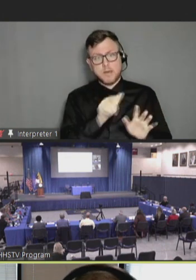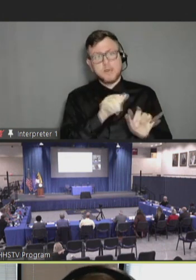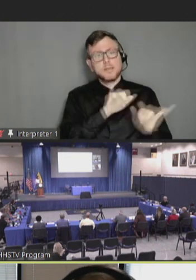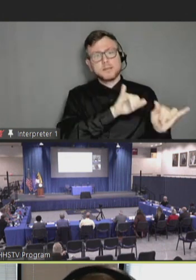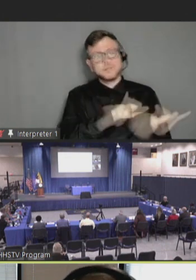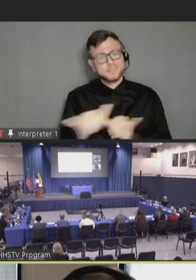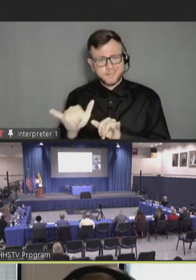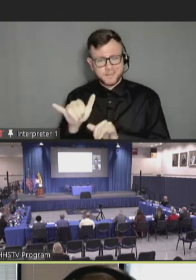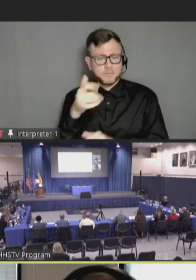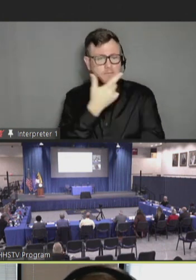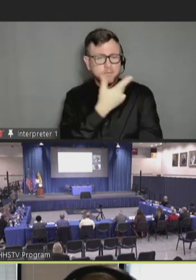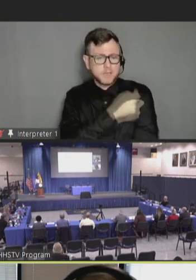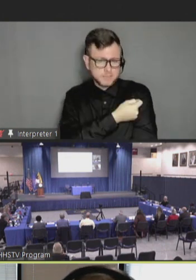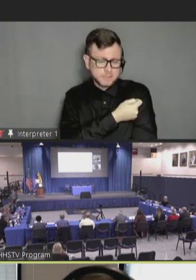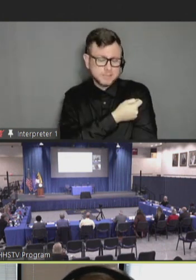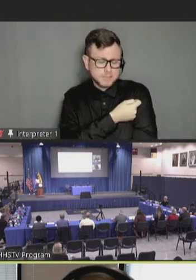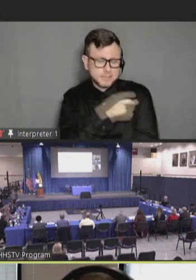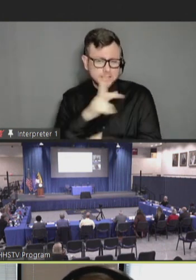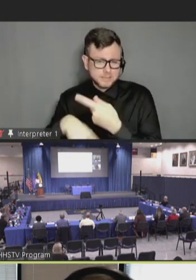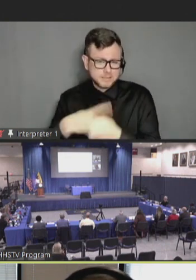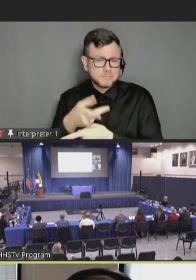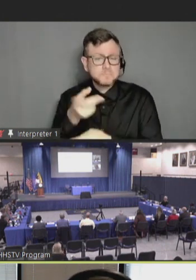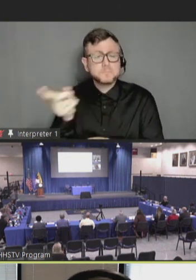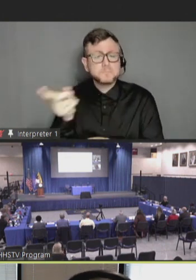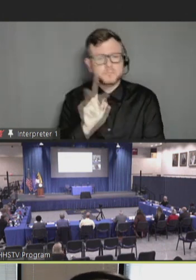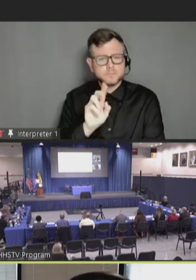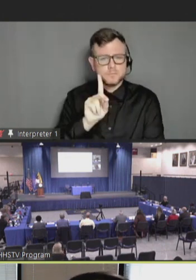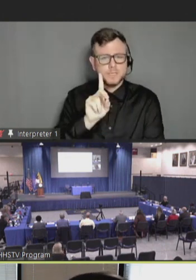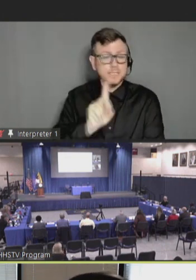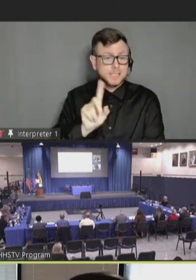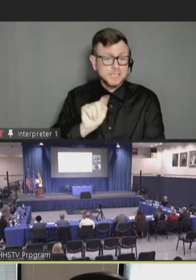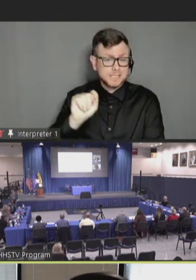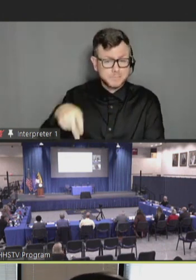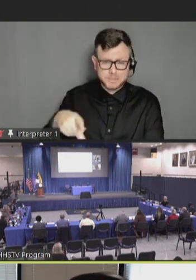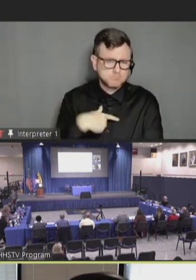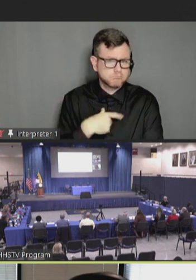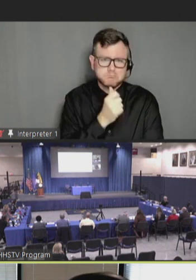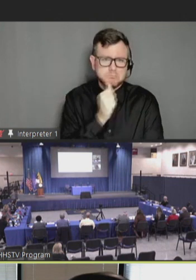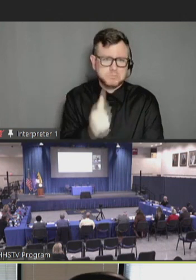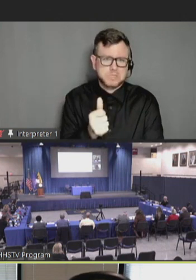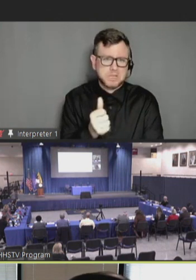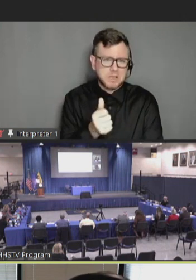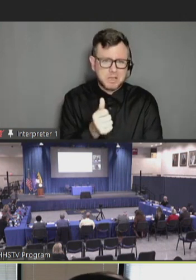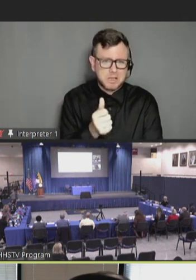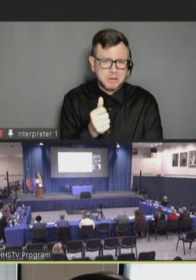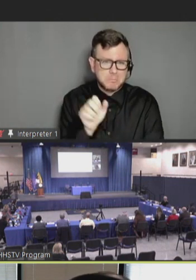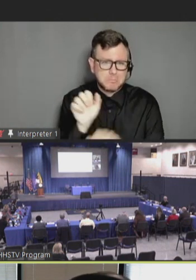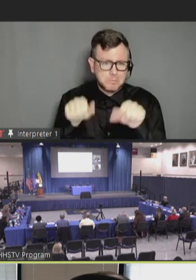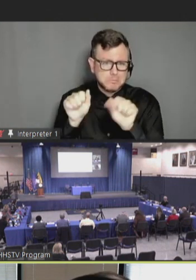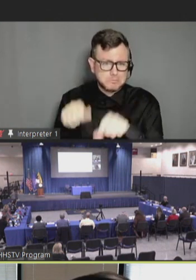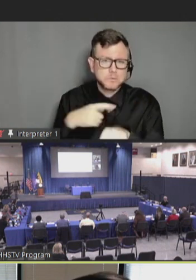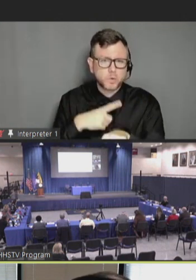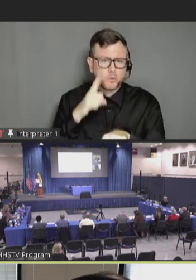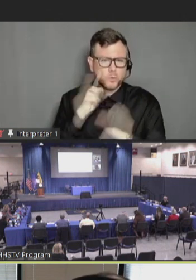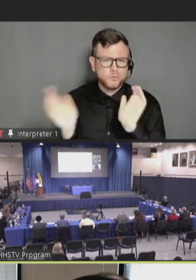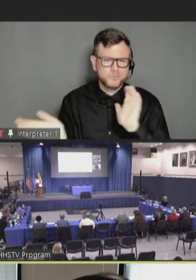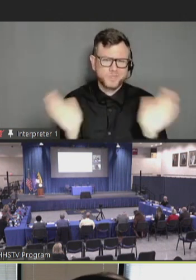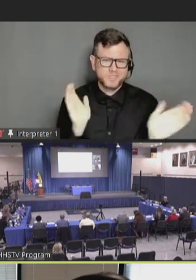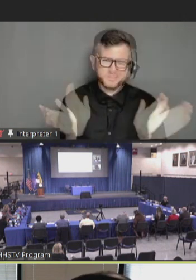vaccine type as DTaP vaccine. So, that part is not sort of feasible as sort of a comparison.